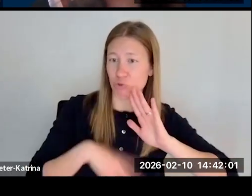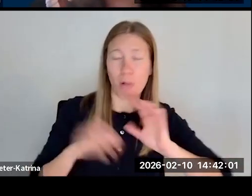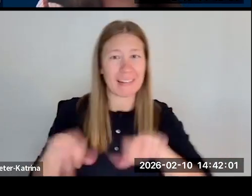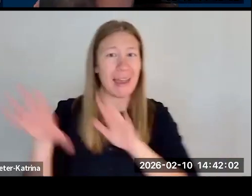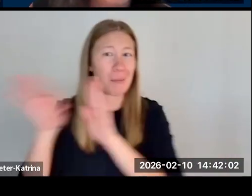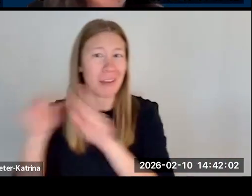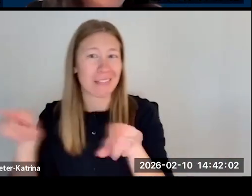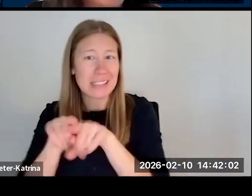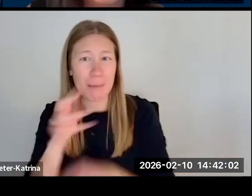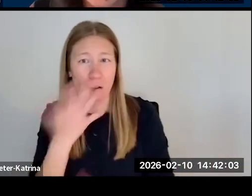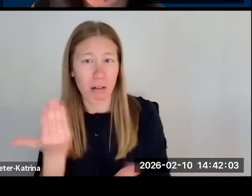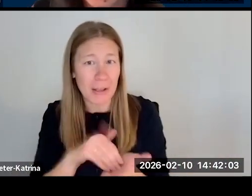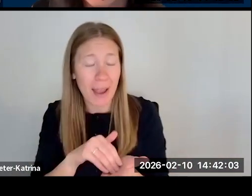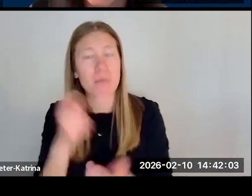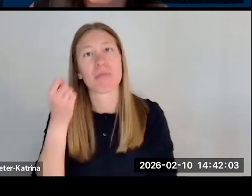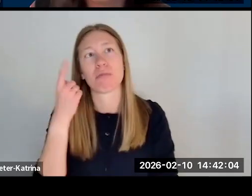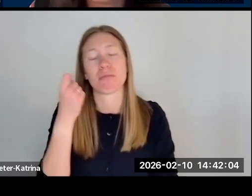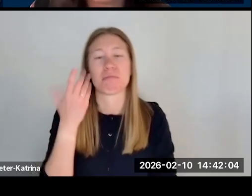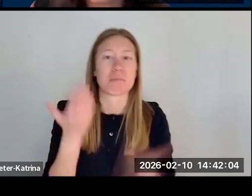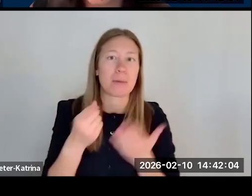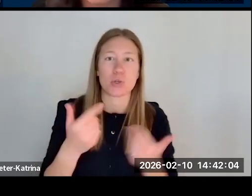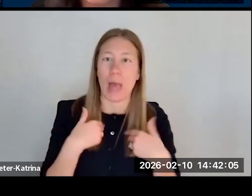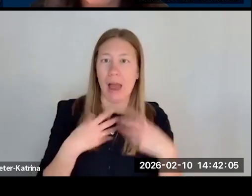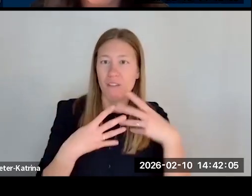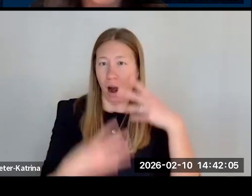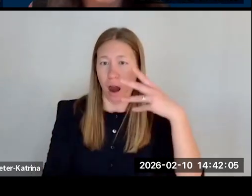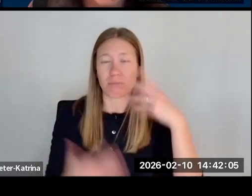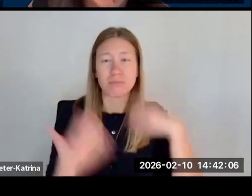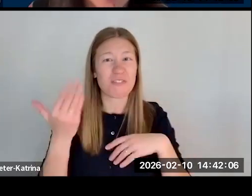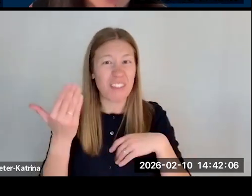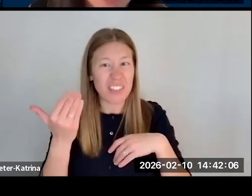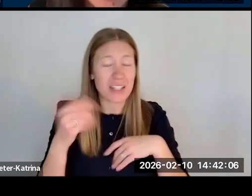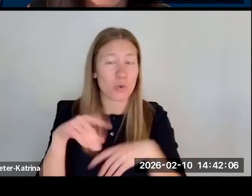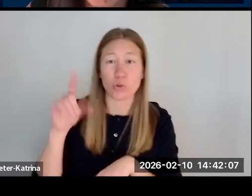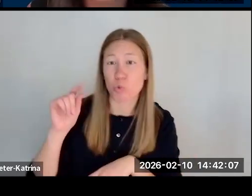But let's say you have 15 or 20 headings in your document,